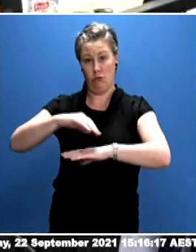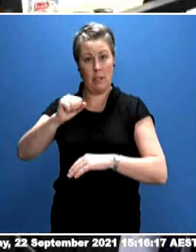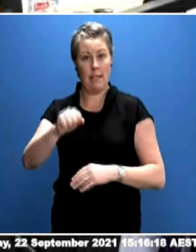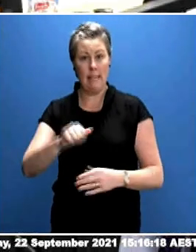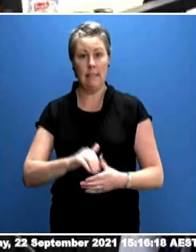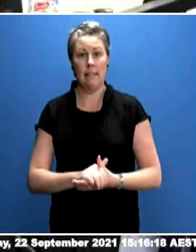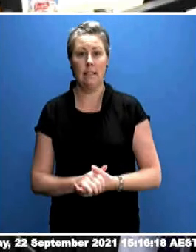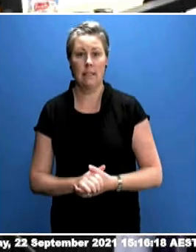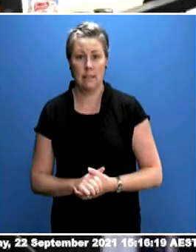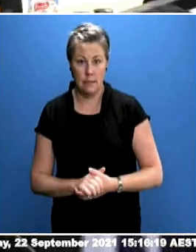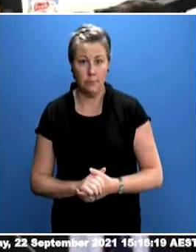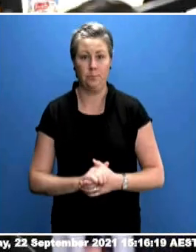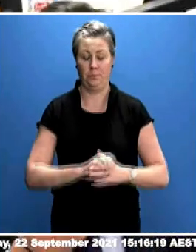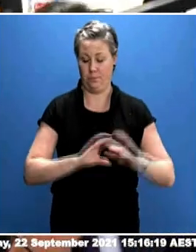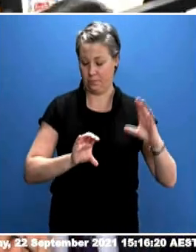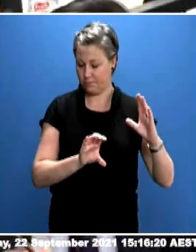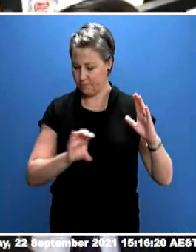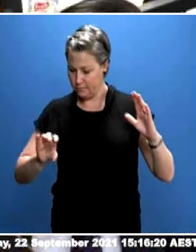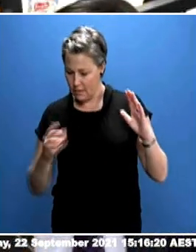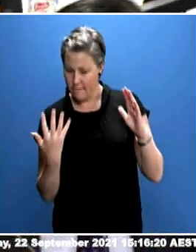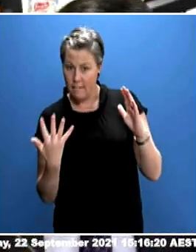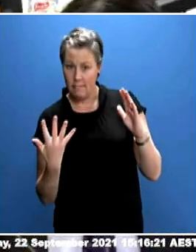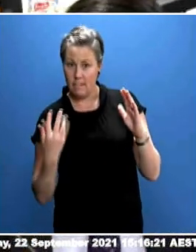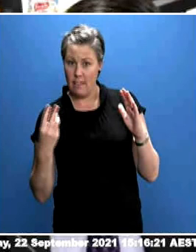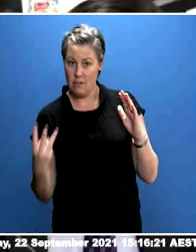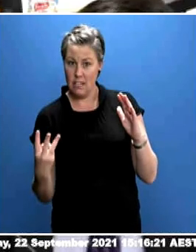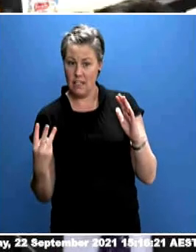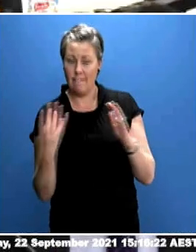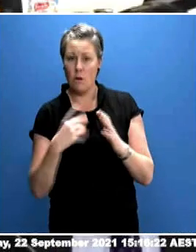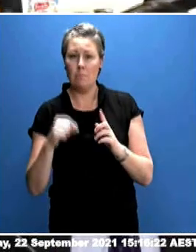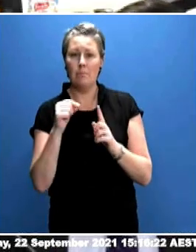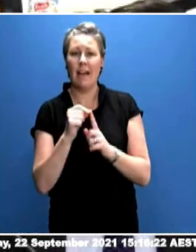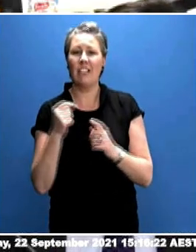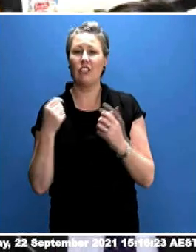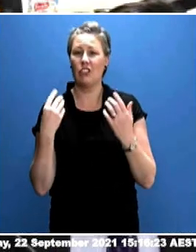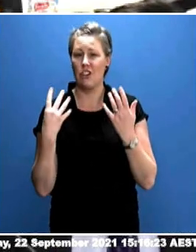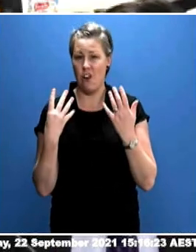At paragraph 53 of your statement on page 9, you deal with where